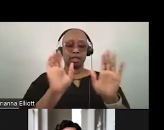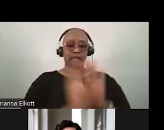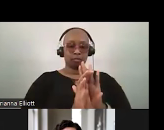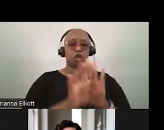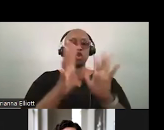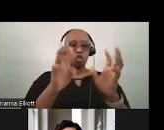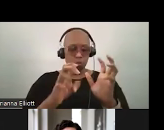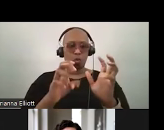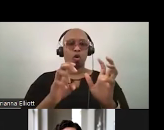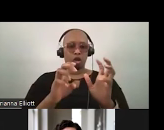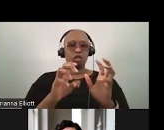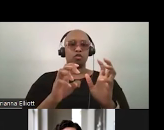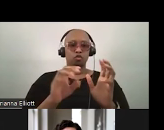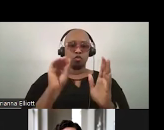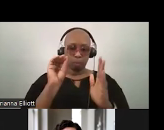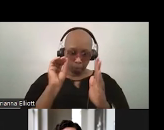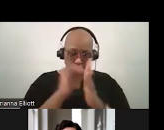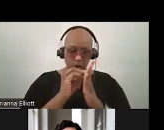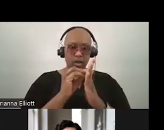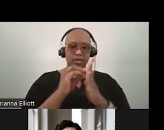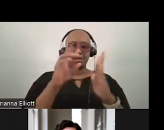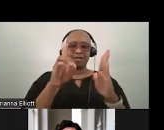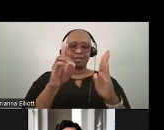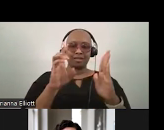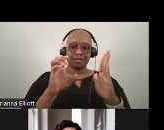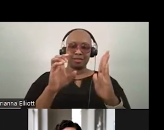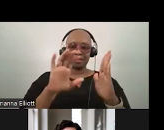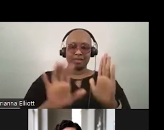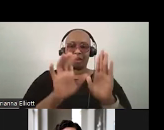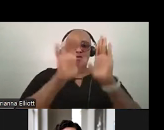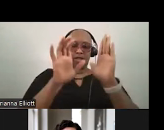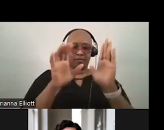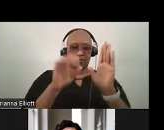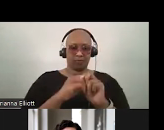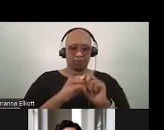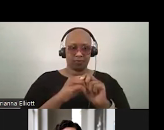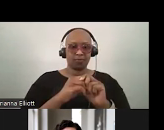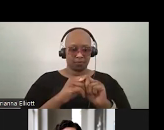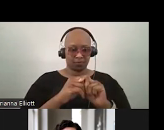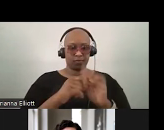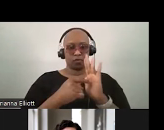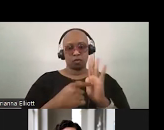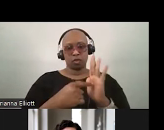things that don't convey meaning in the text. So, for example, on this slide that we're looking at,